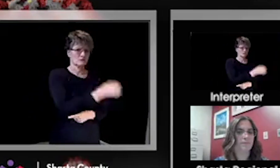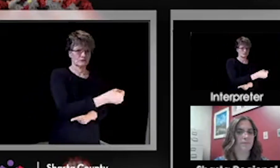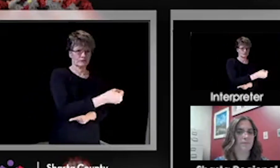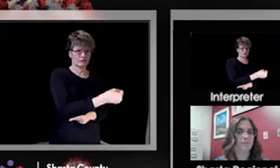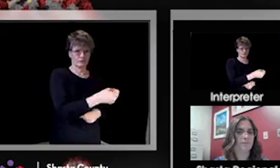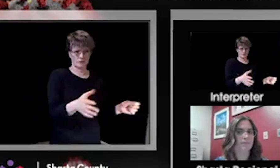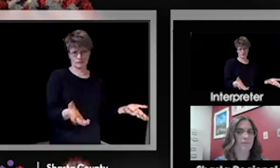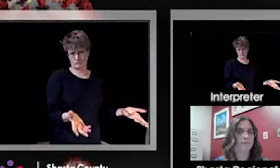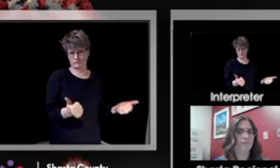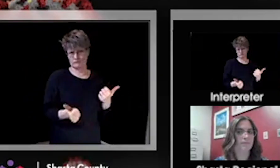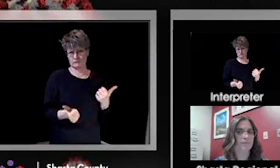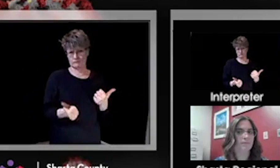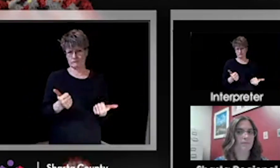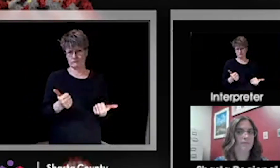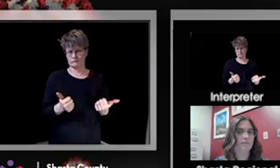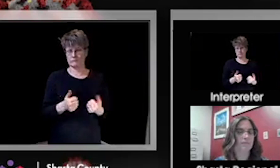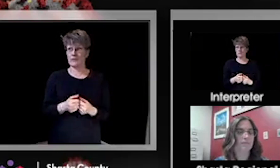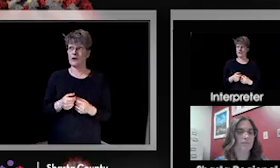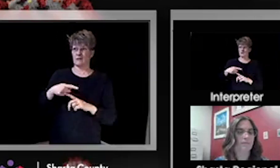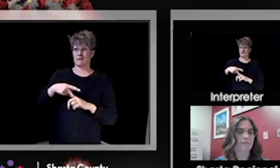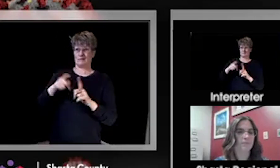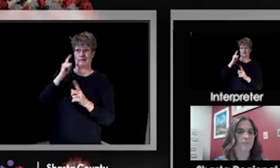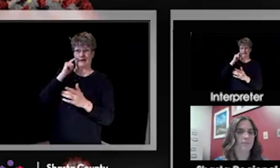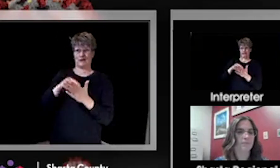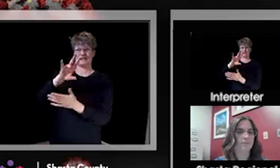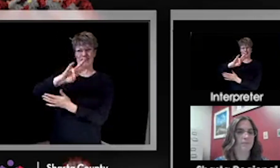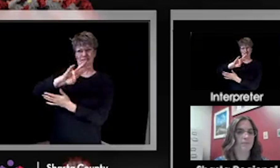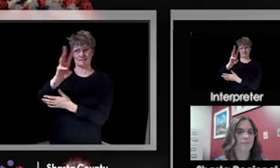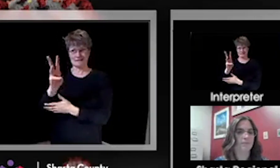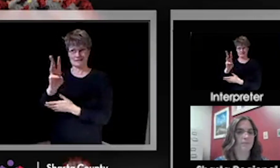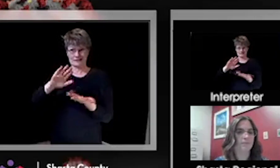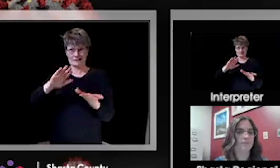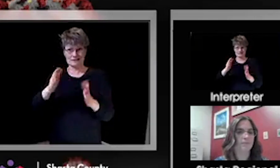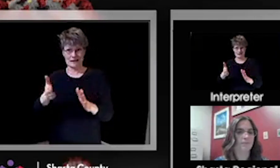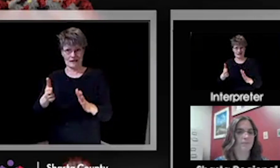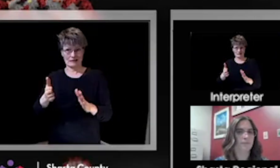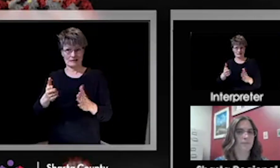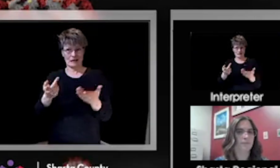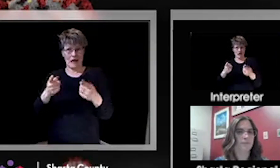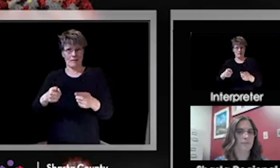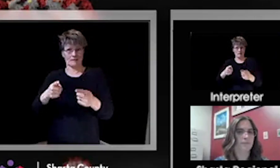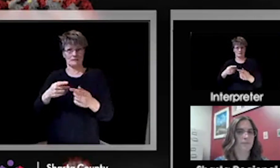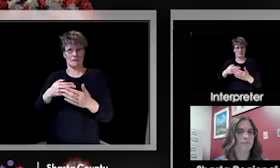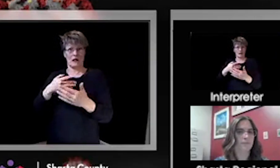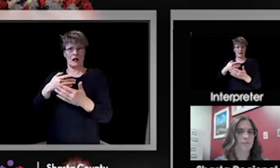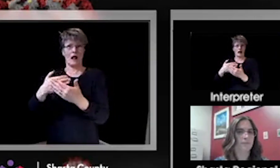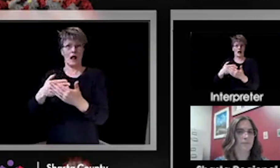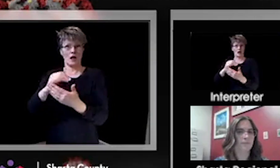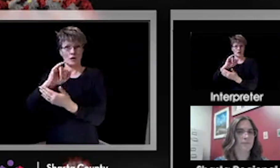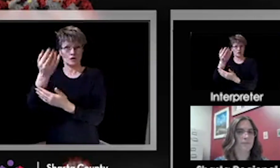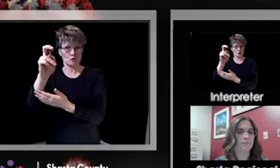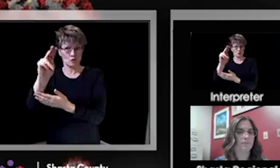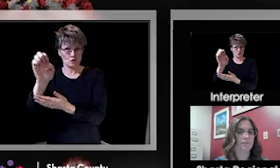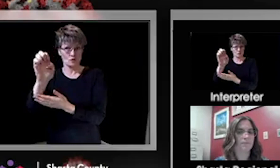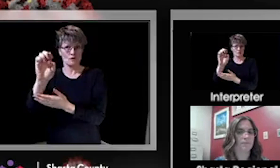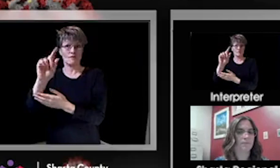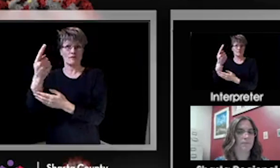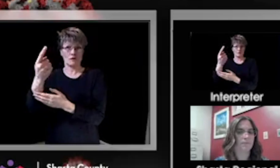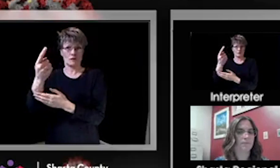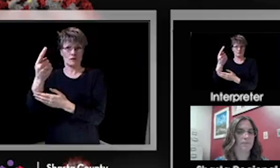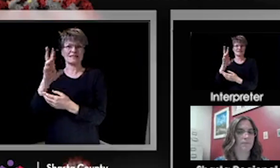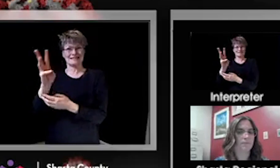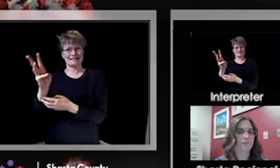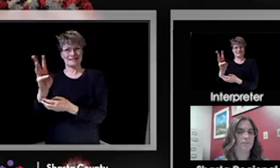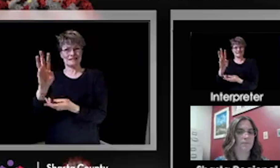number that jumped out was that 76 deaths by June 1st. And you’re right it was a state